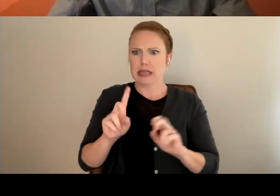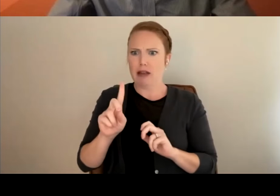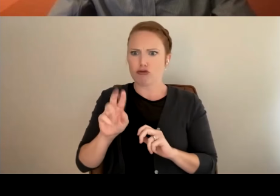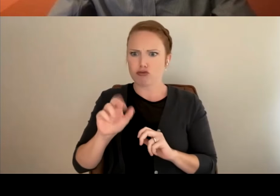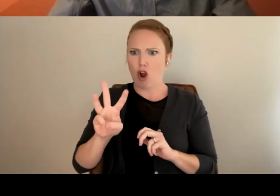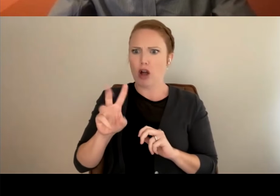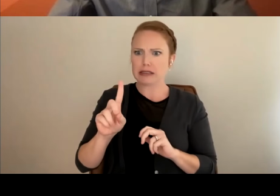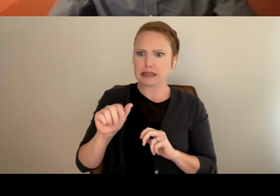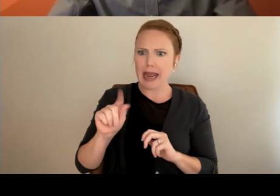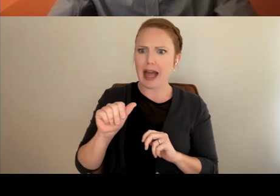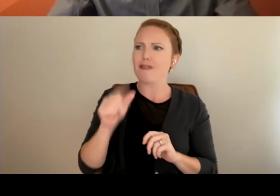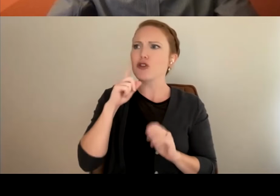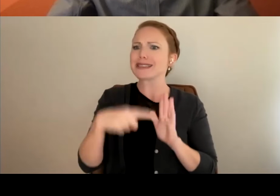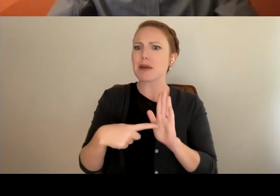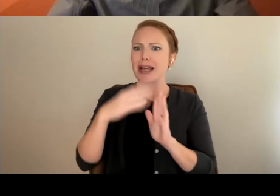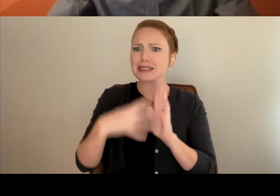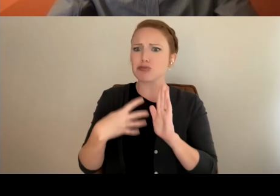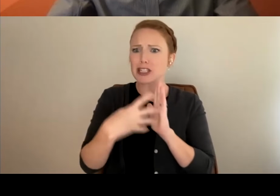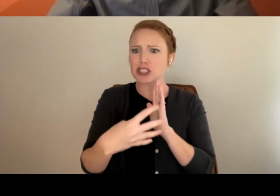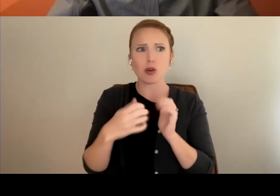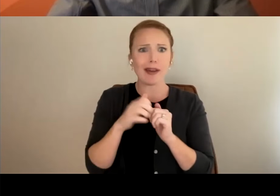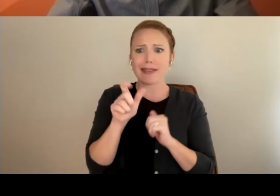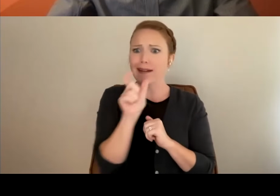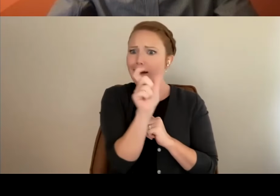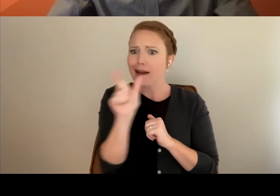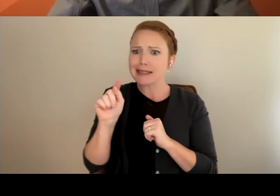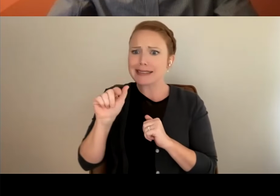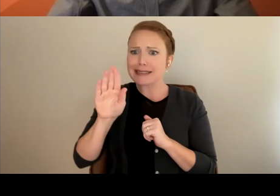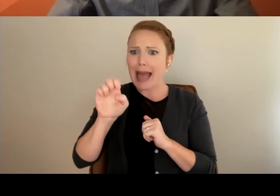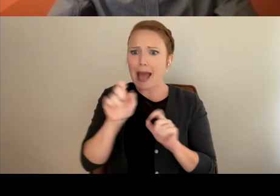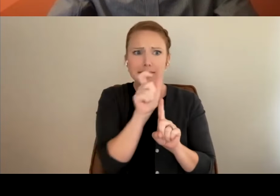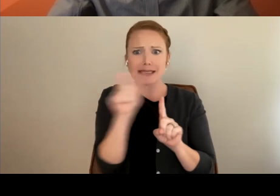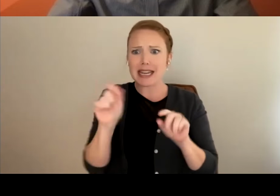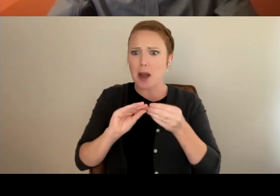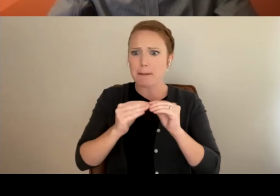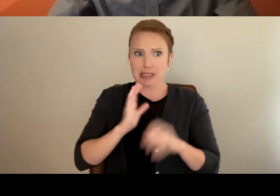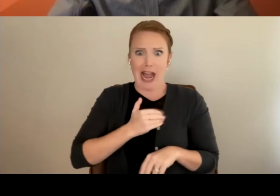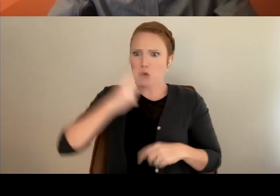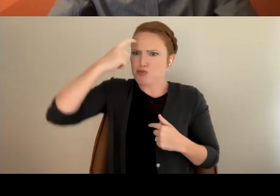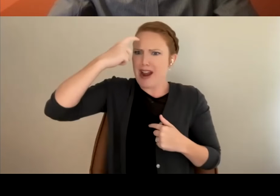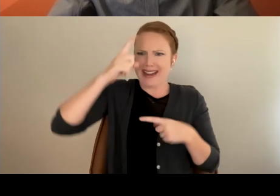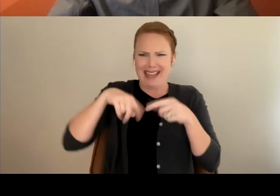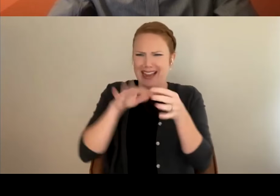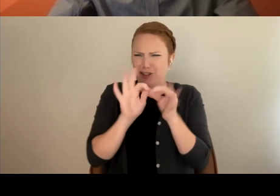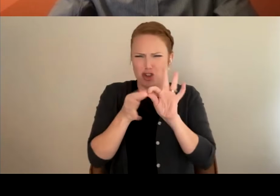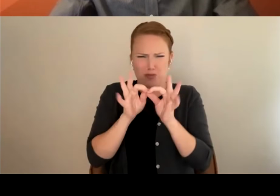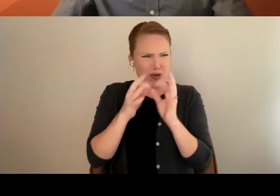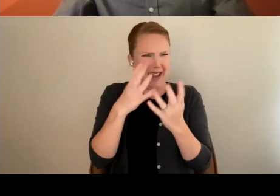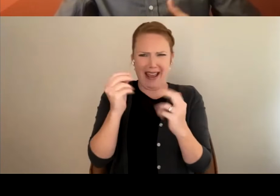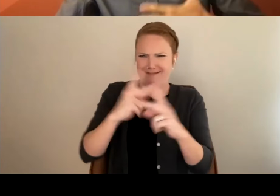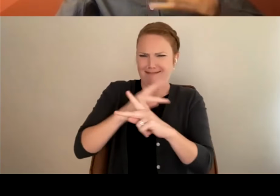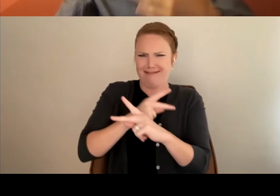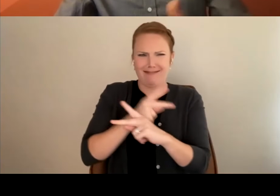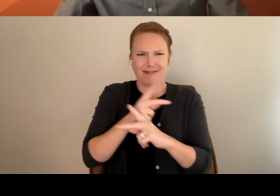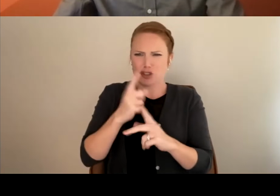in a spreadsheet, we are not good at interpreting these things and gaining insights from them.